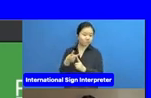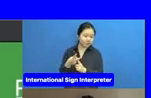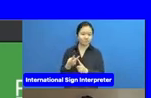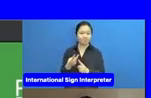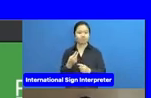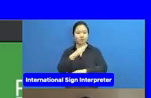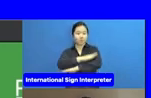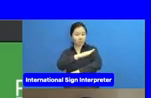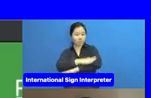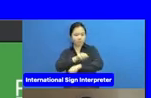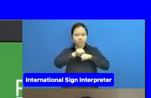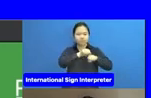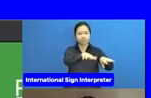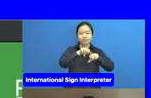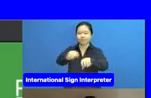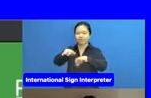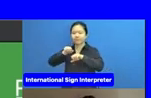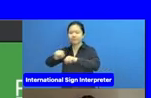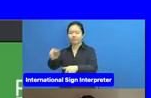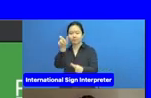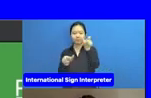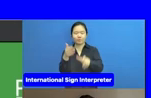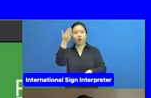and register and create profile on the website